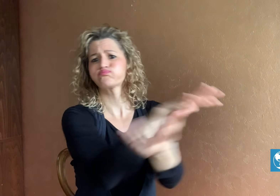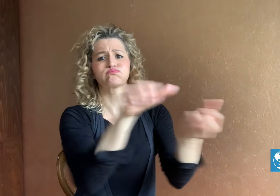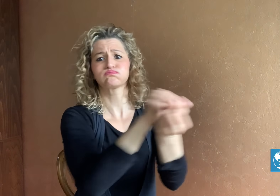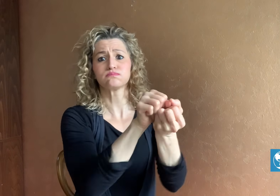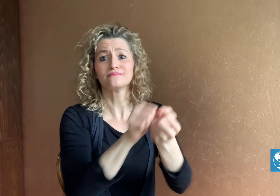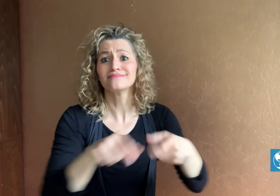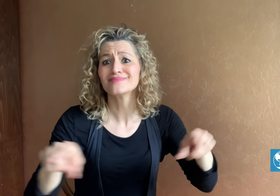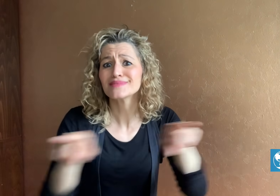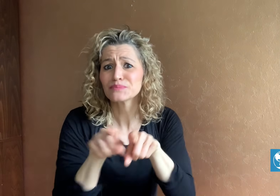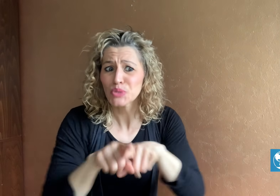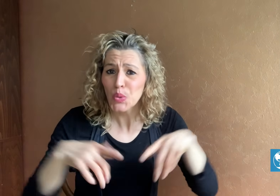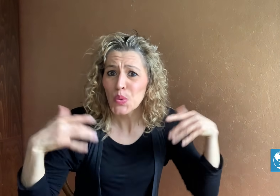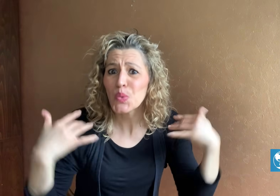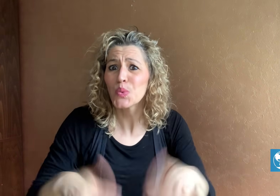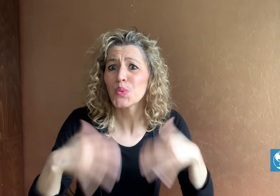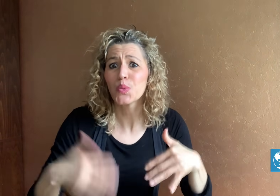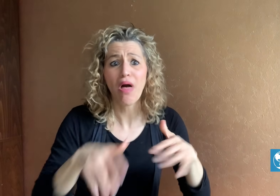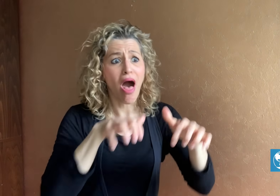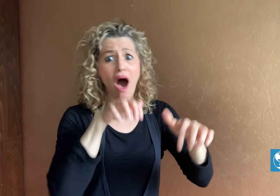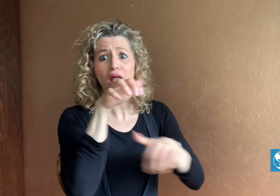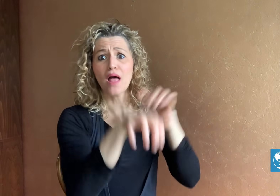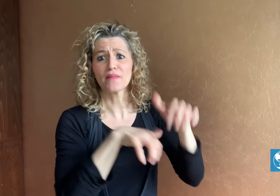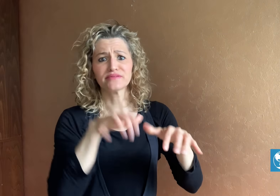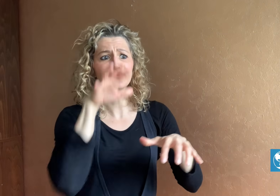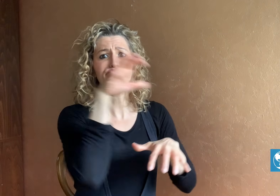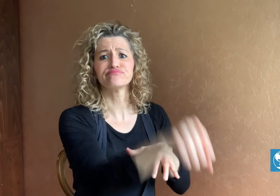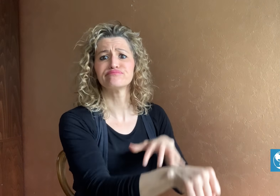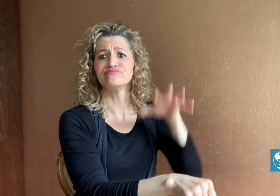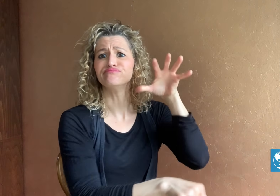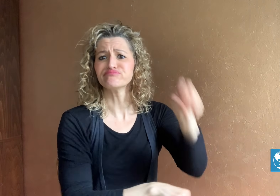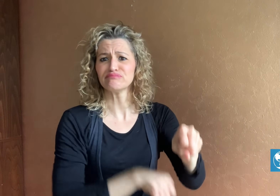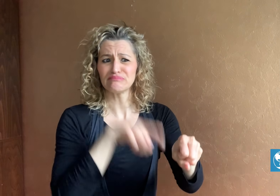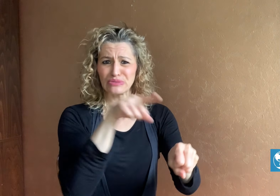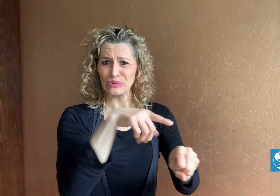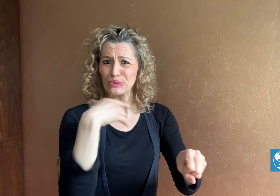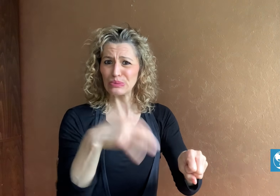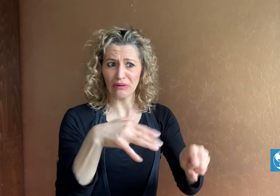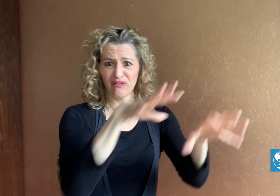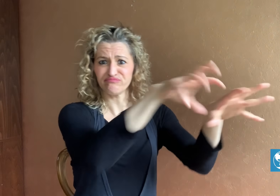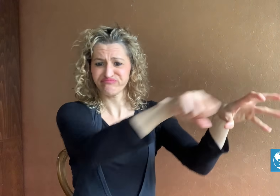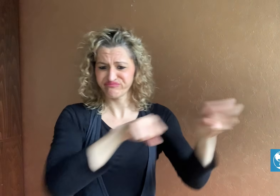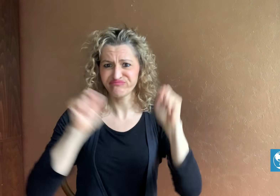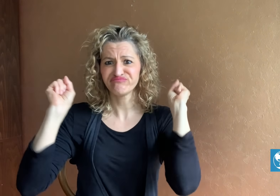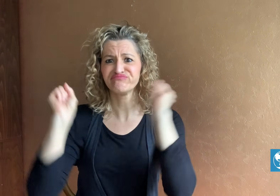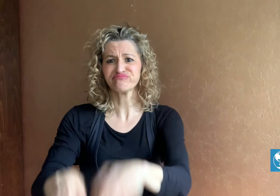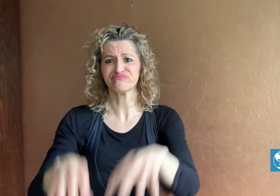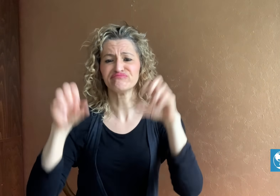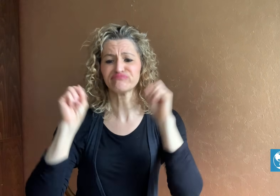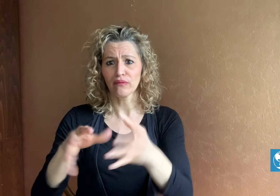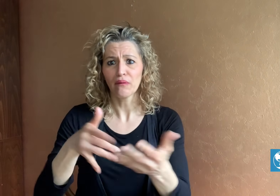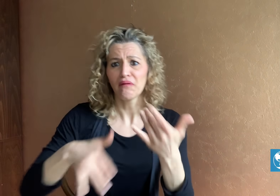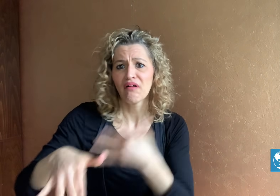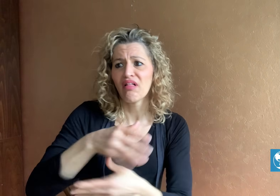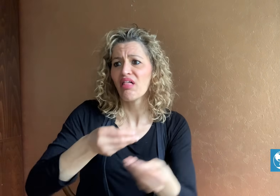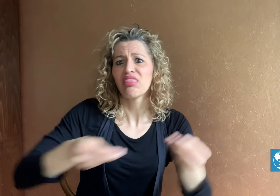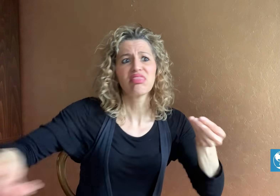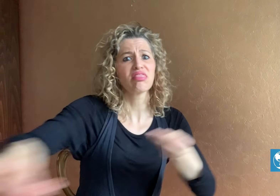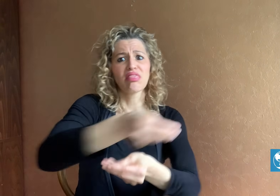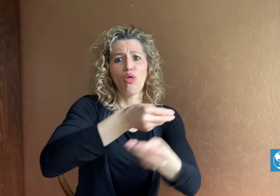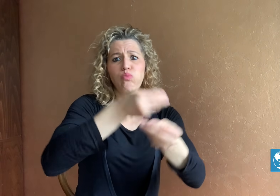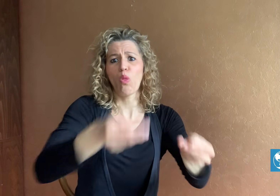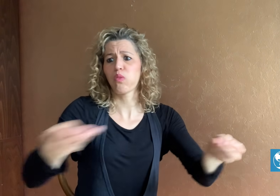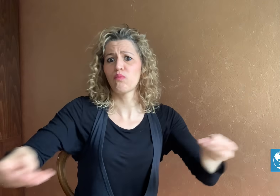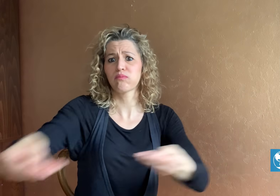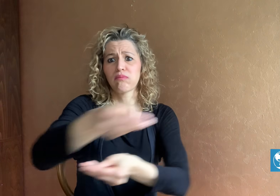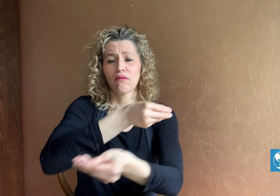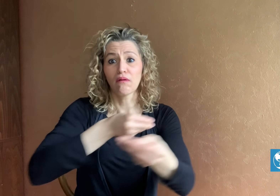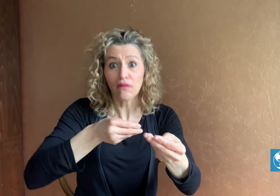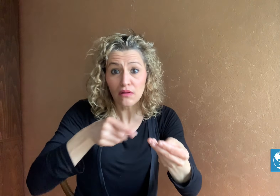the dangerous and devastating trafficking and illegal